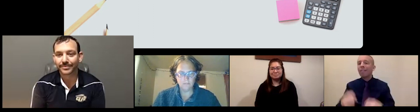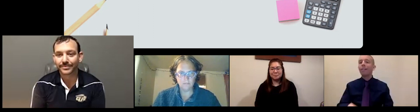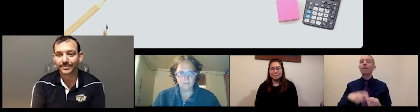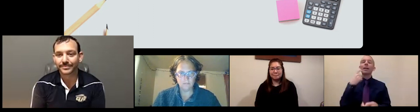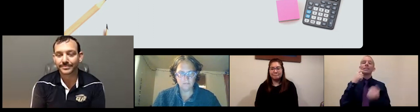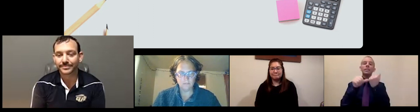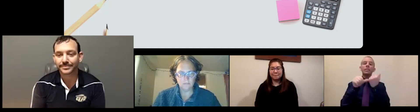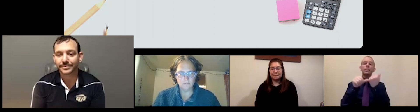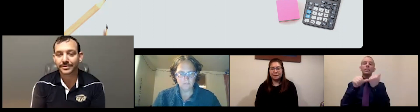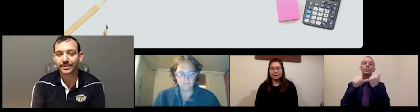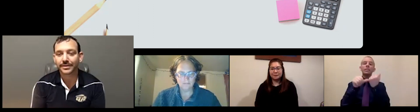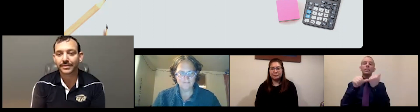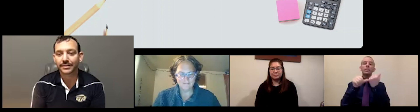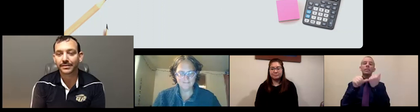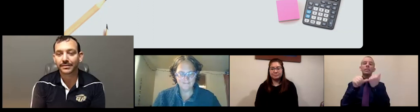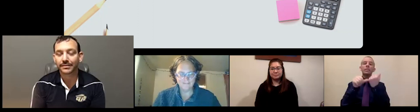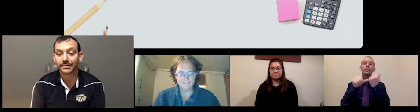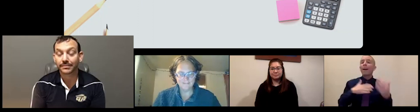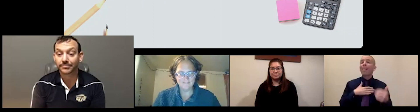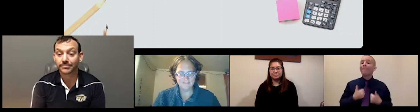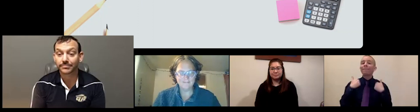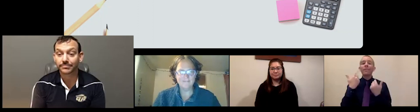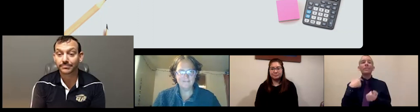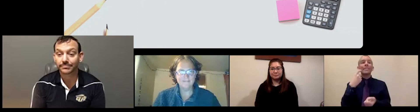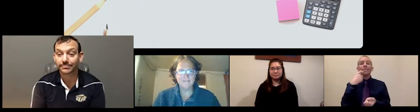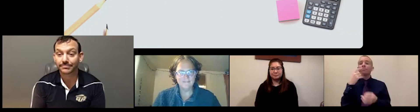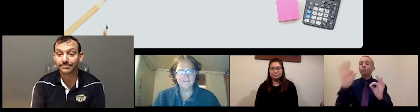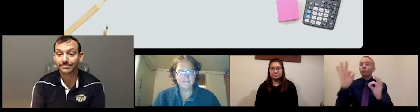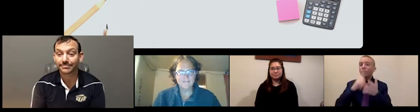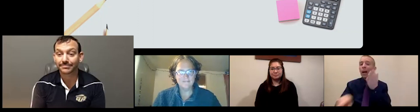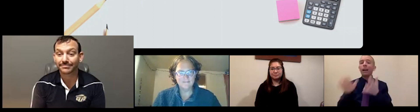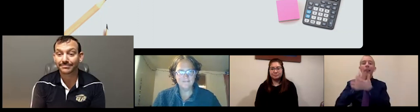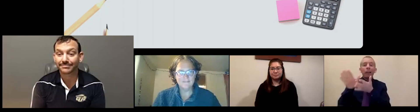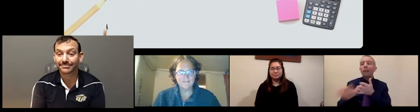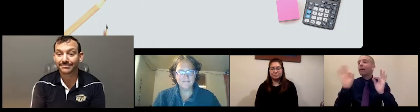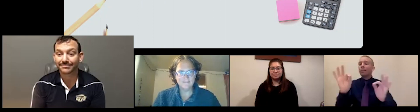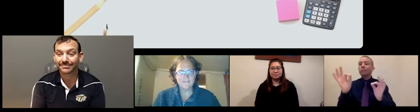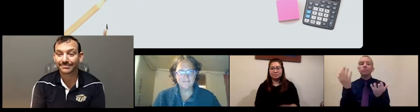My life went well with a dentist who could sign and provide services.